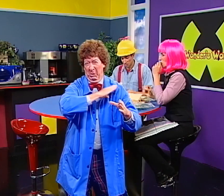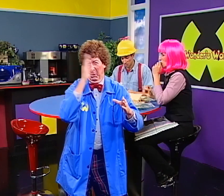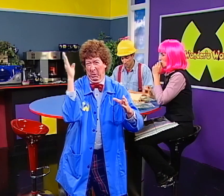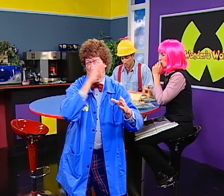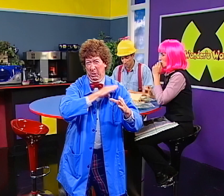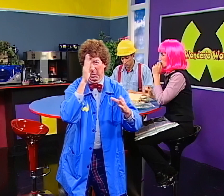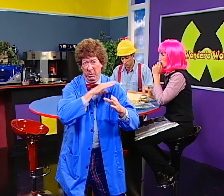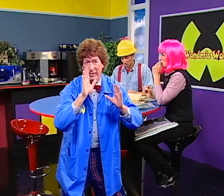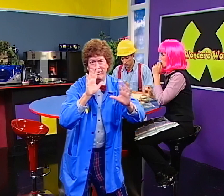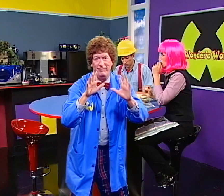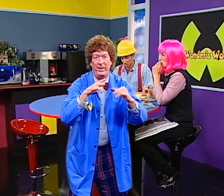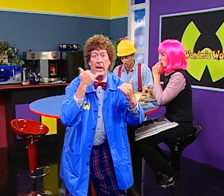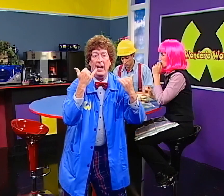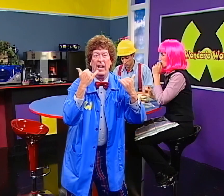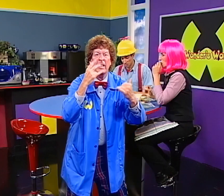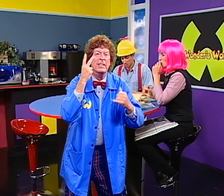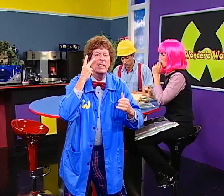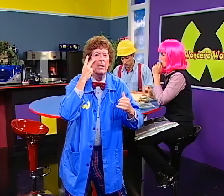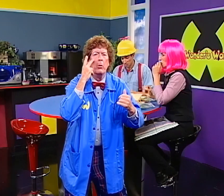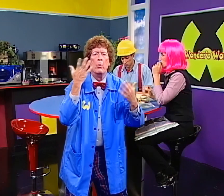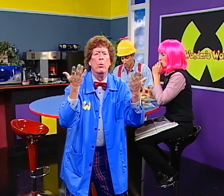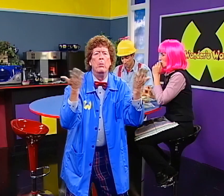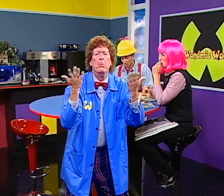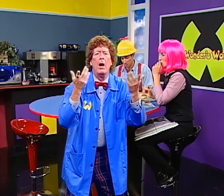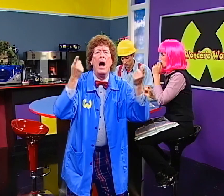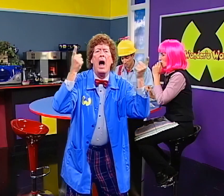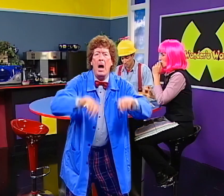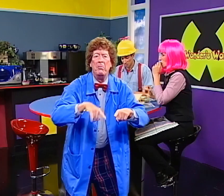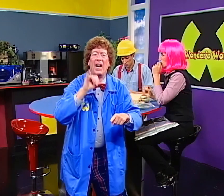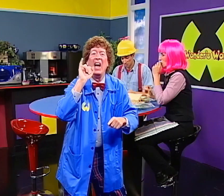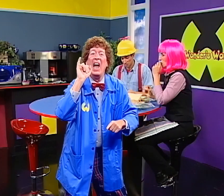THAT WAS HORRIBLE TO EVERYBODY. NOW LET'S SEE WHAT HAPPENS